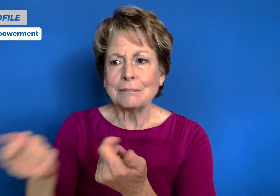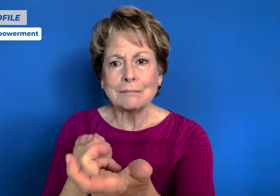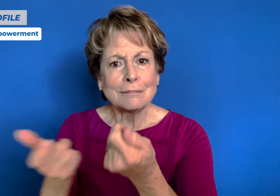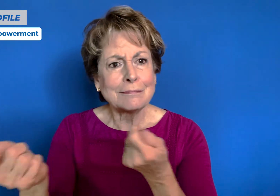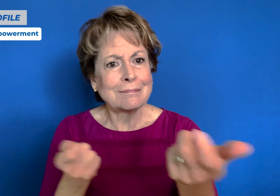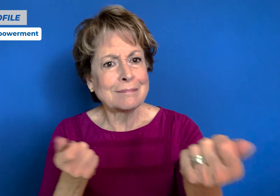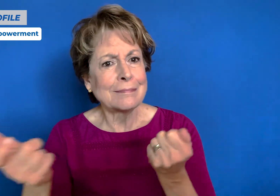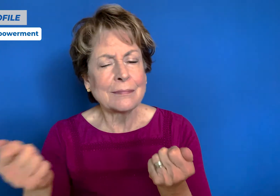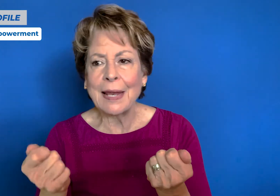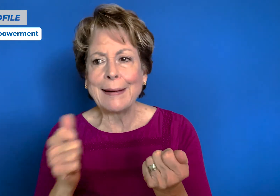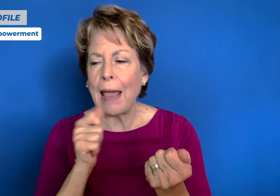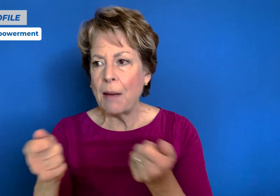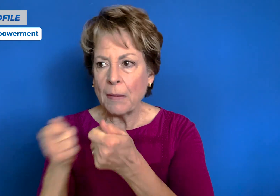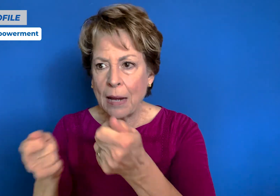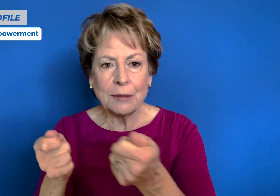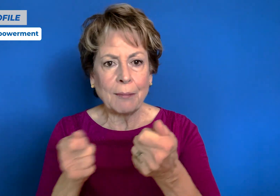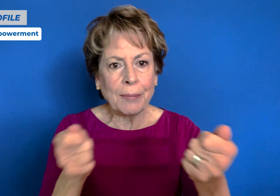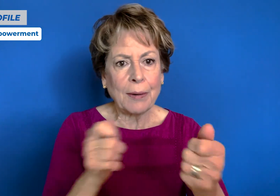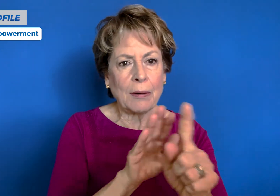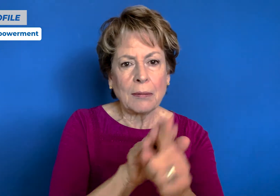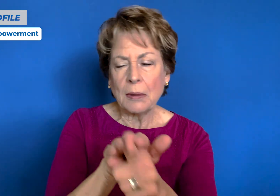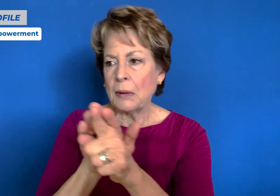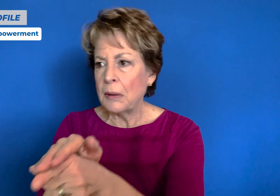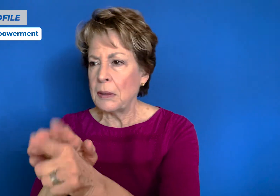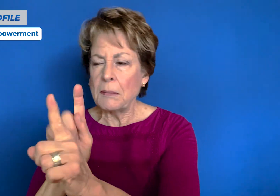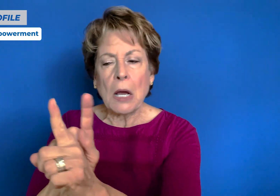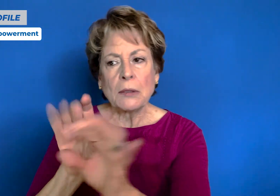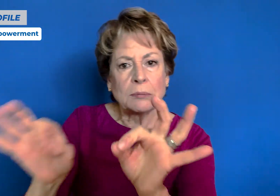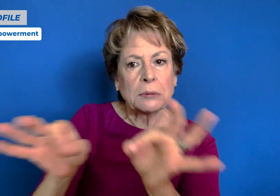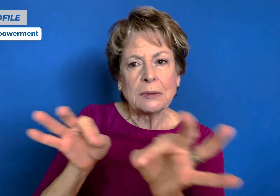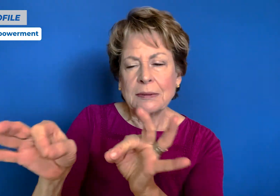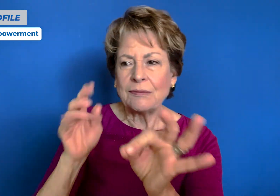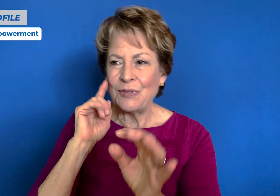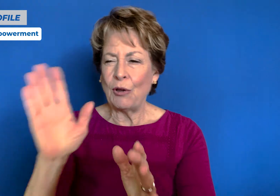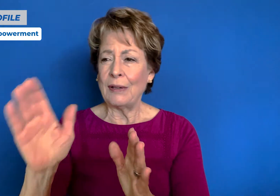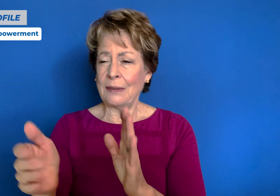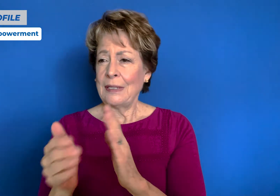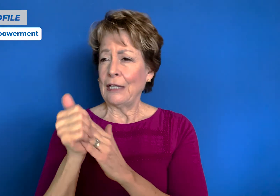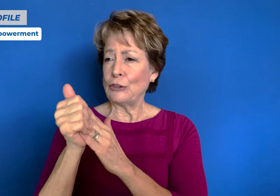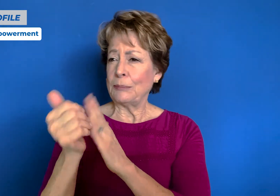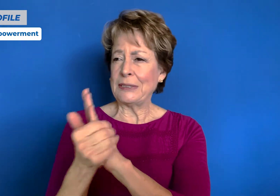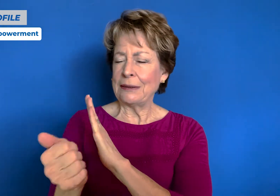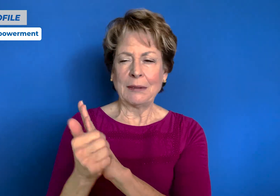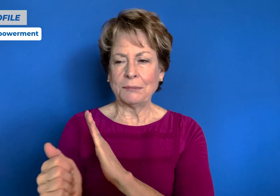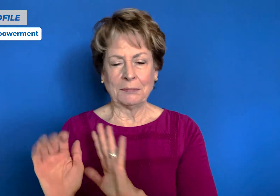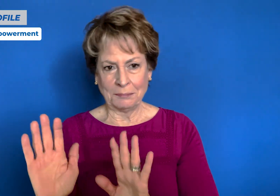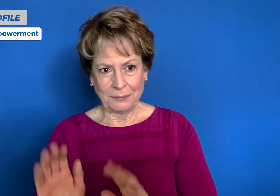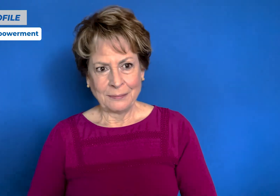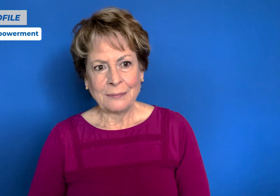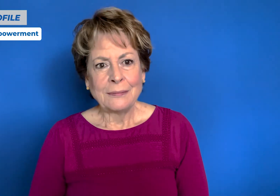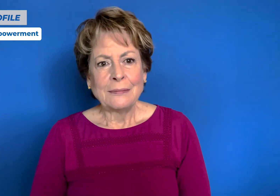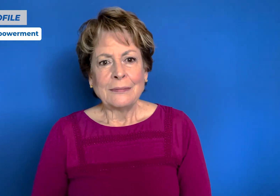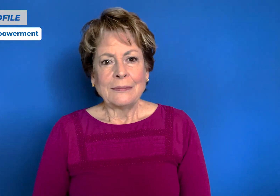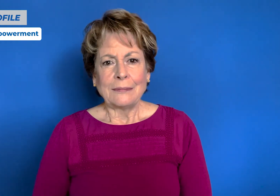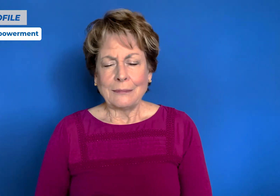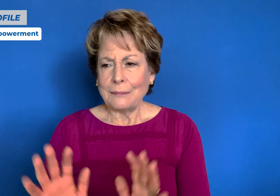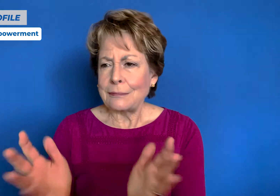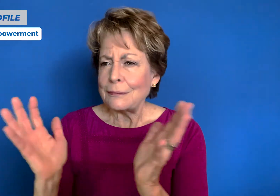Lead rather than manage, coach and mentor others to build leadership skills.